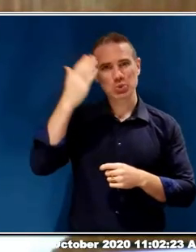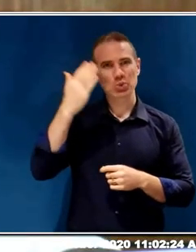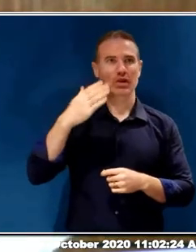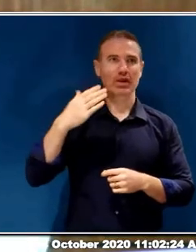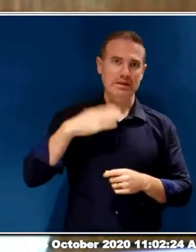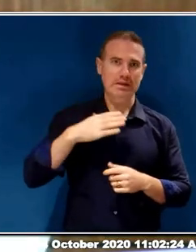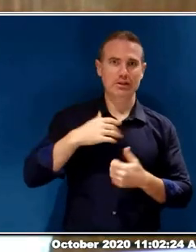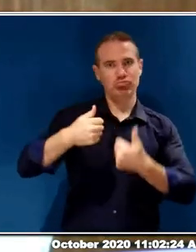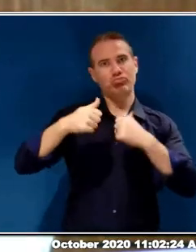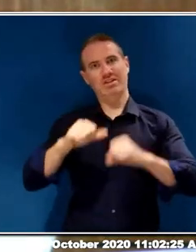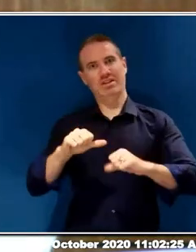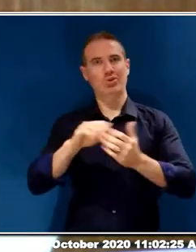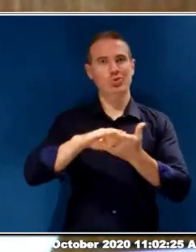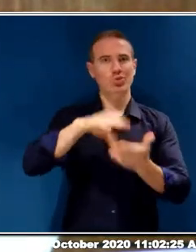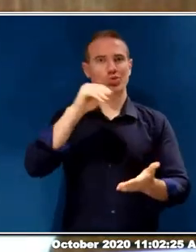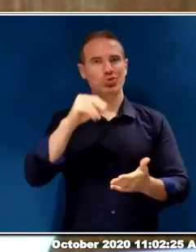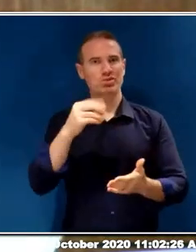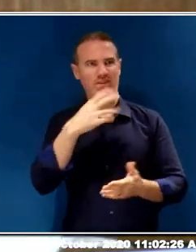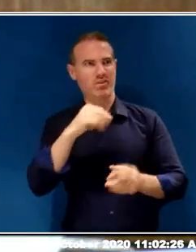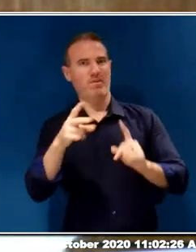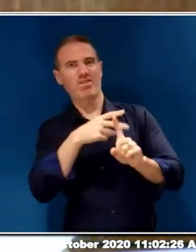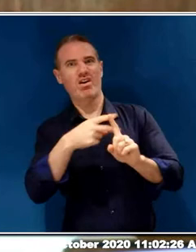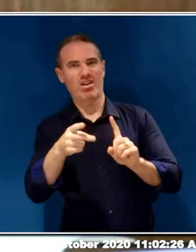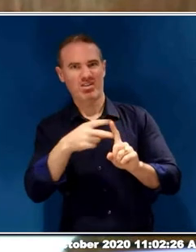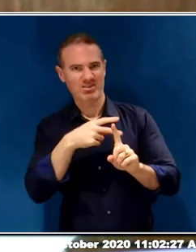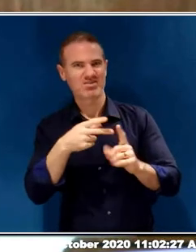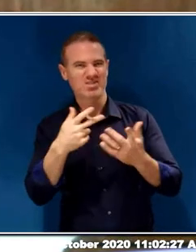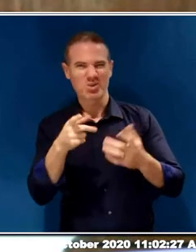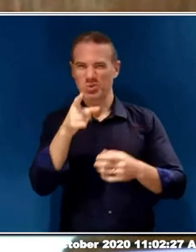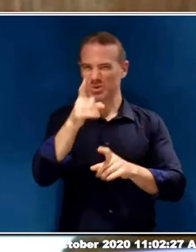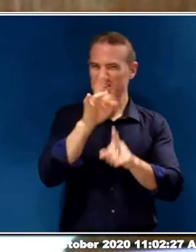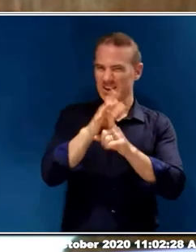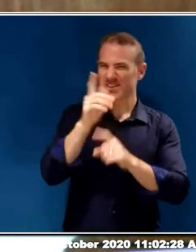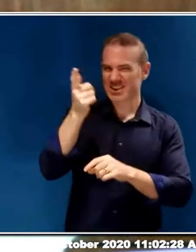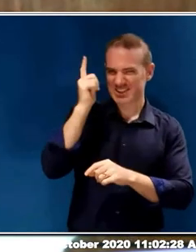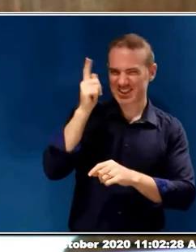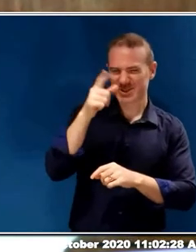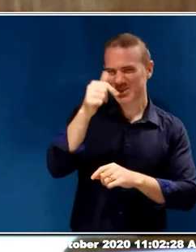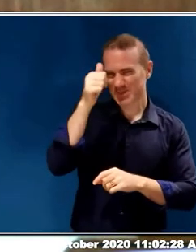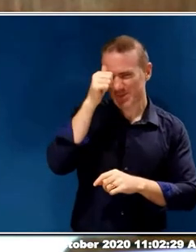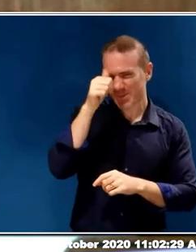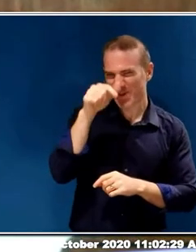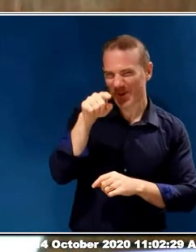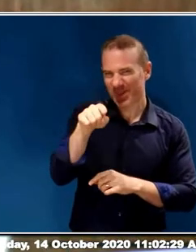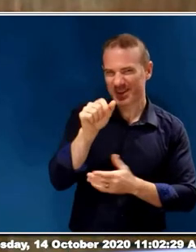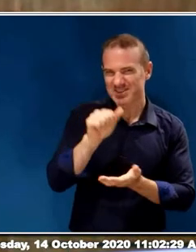As a teacher you would understand that, in particular, of course, you can focus that? Yes.